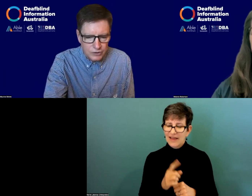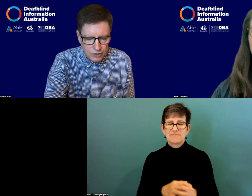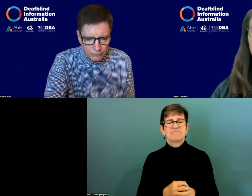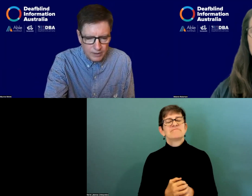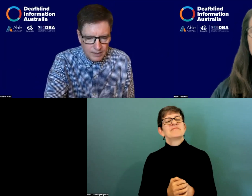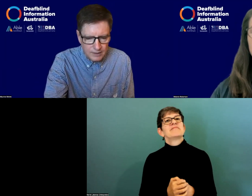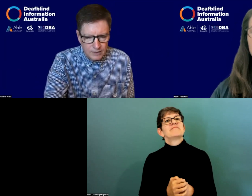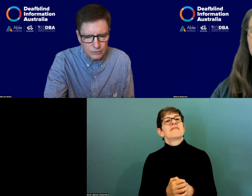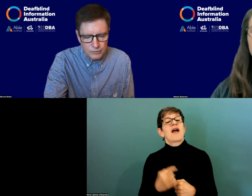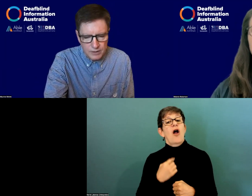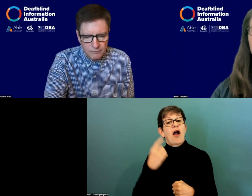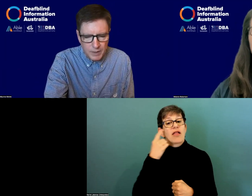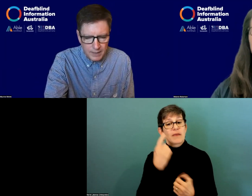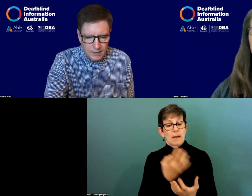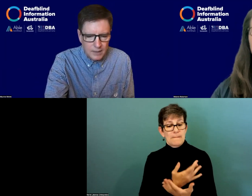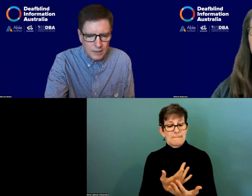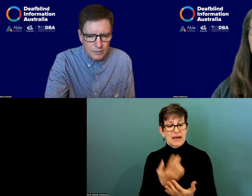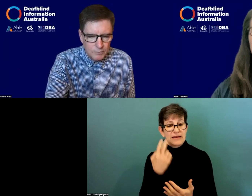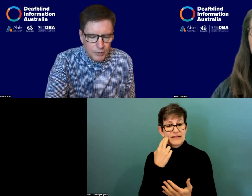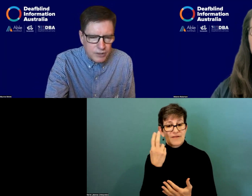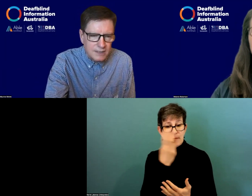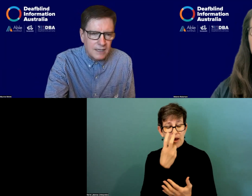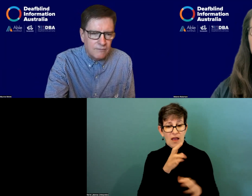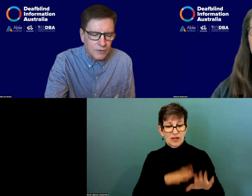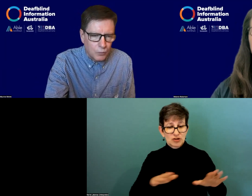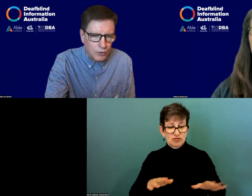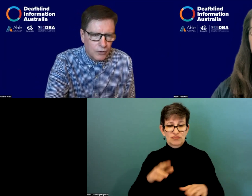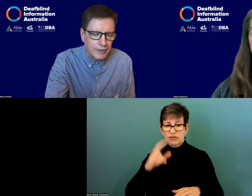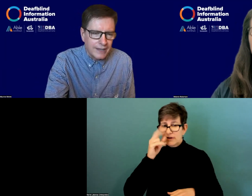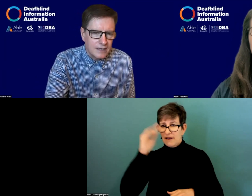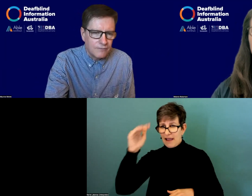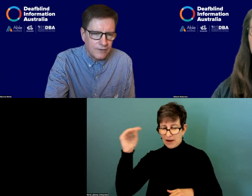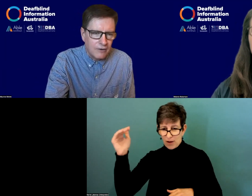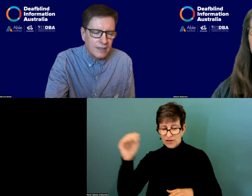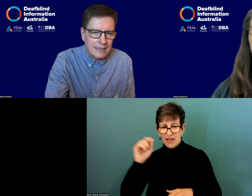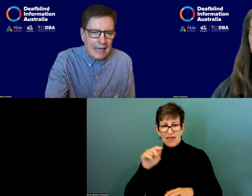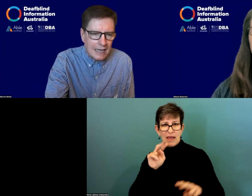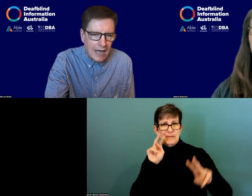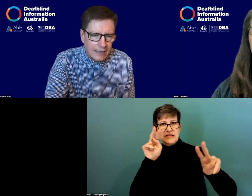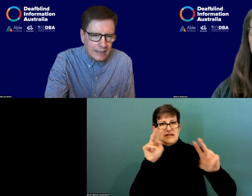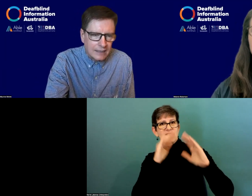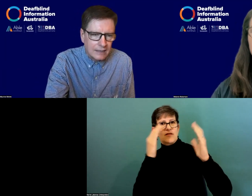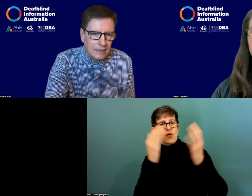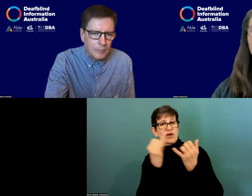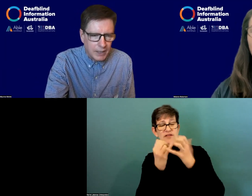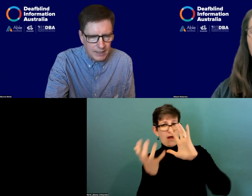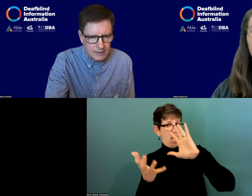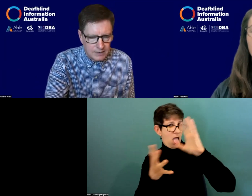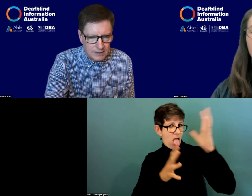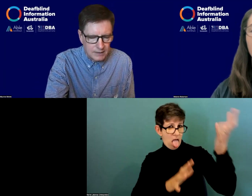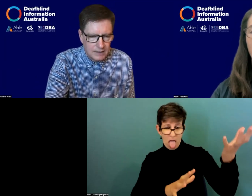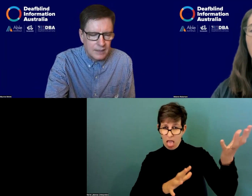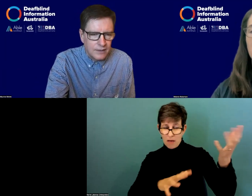children and young adults who are deafblind perceive the world as a very chaotic place.